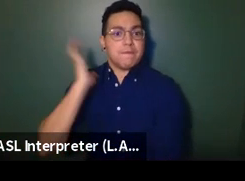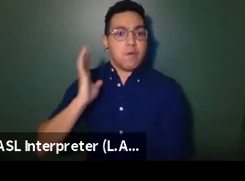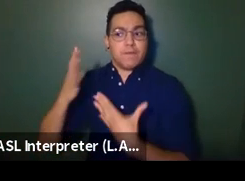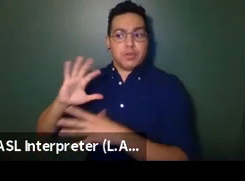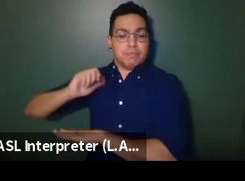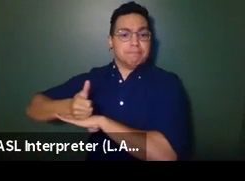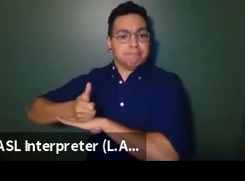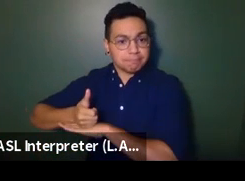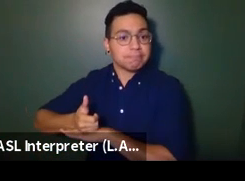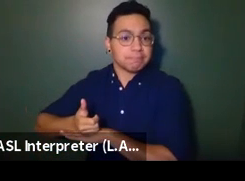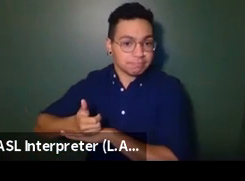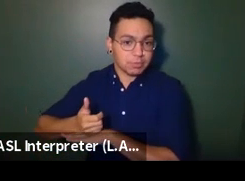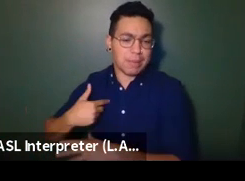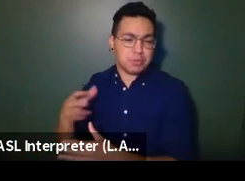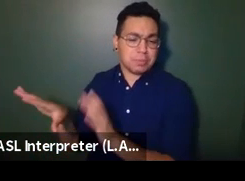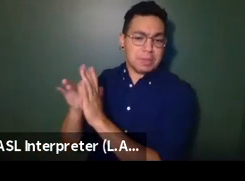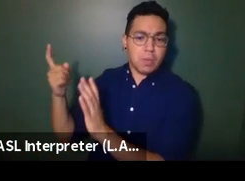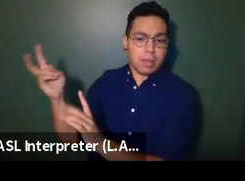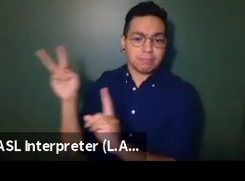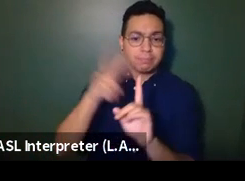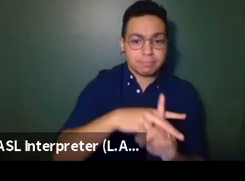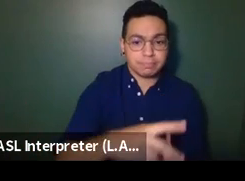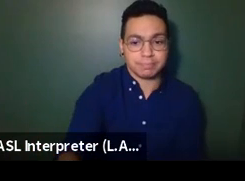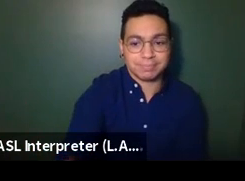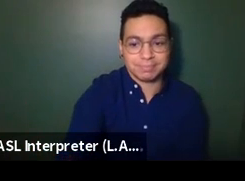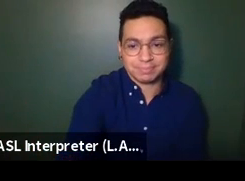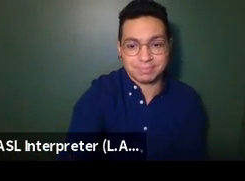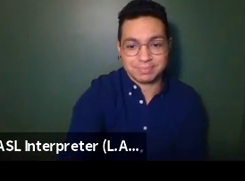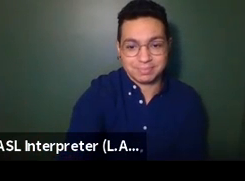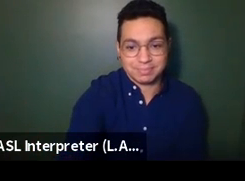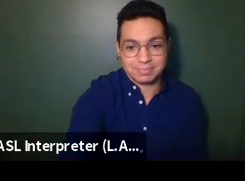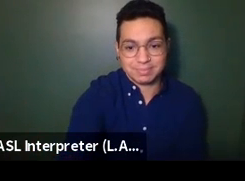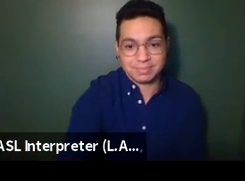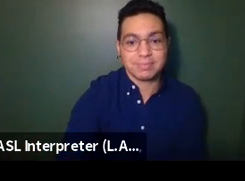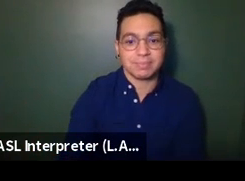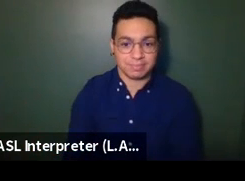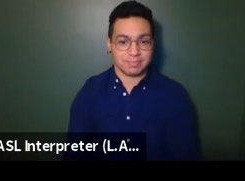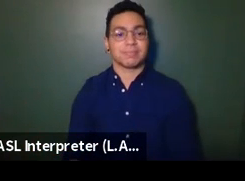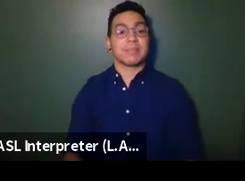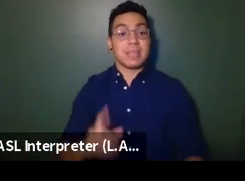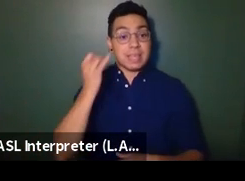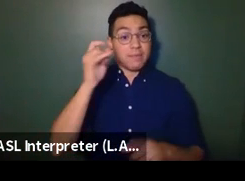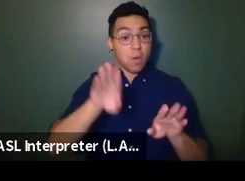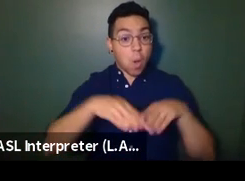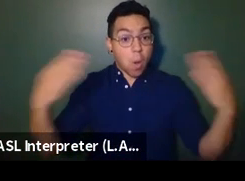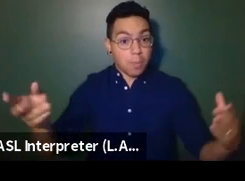Katherine Livick - ESD 112: So I'm just going to grab one that I have pre-made. And if I open it, you'll be able to see what the rubrics look like.